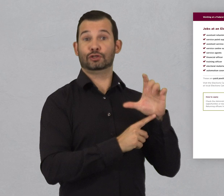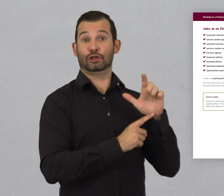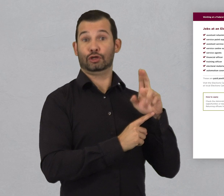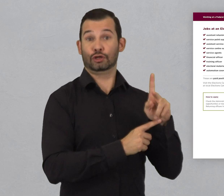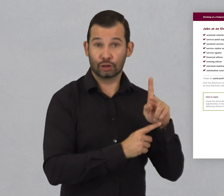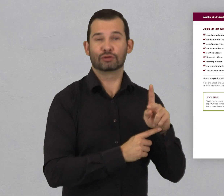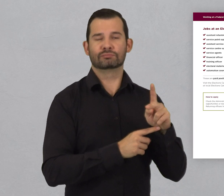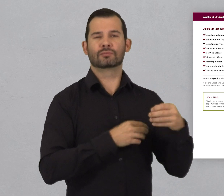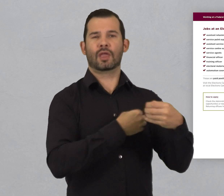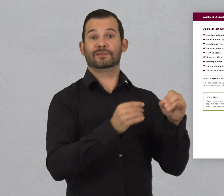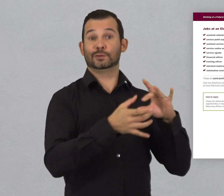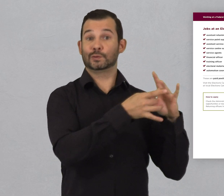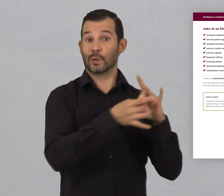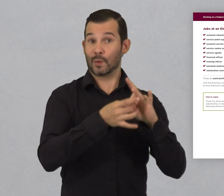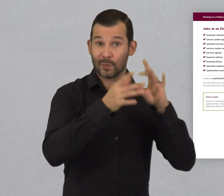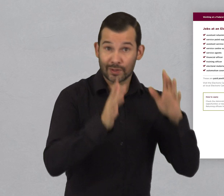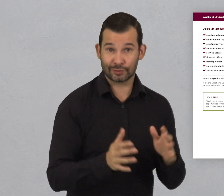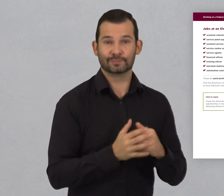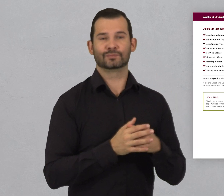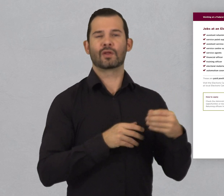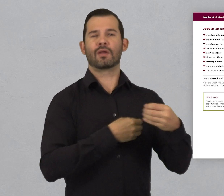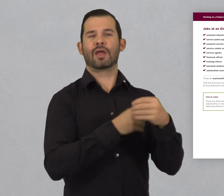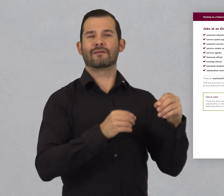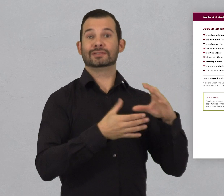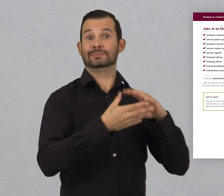• office messenger • recruitment supervisor